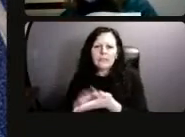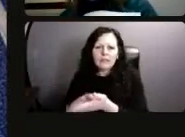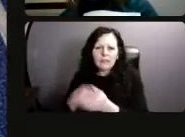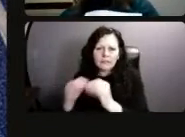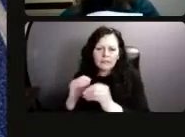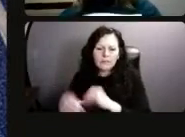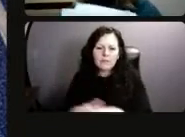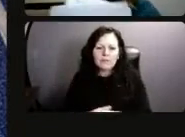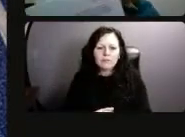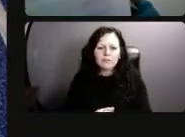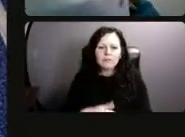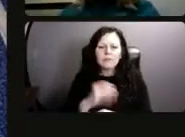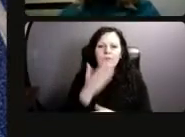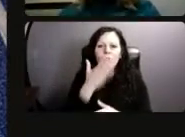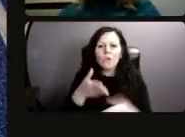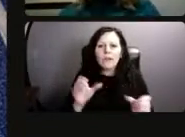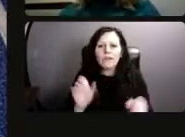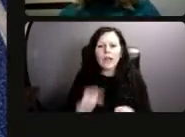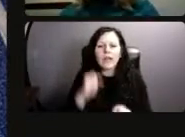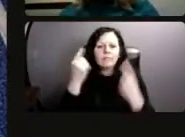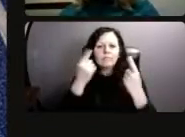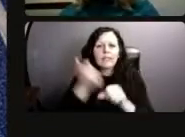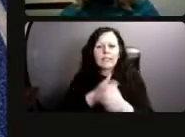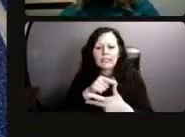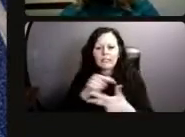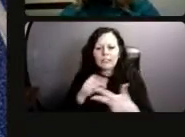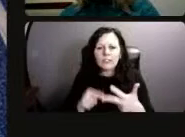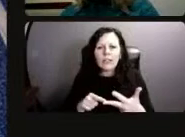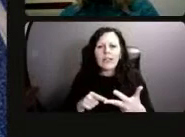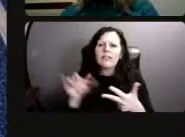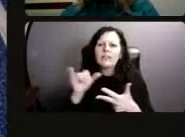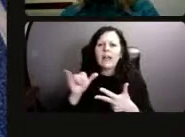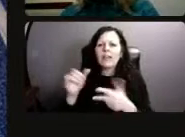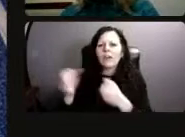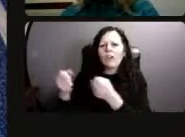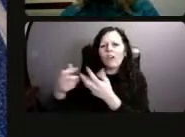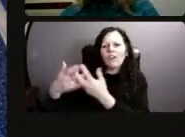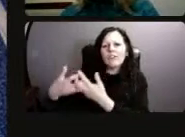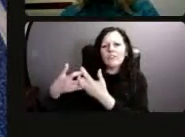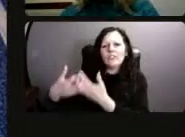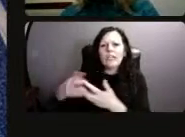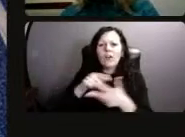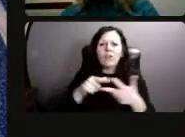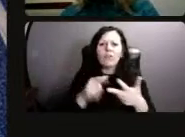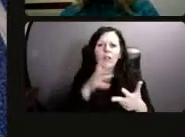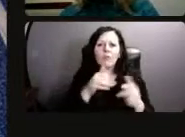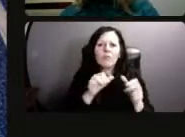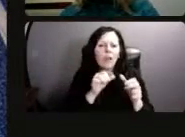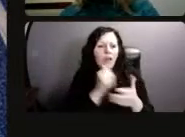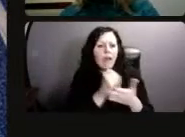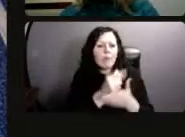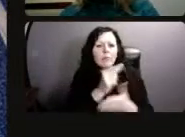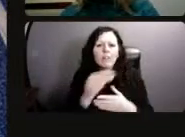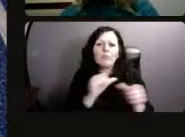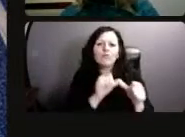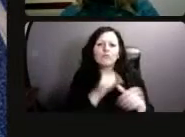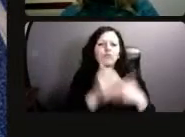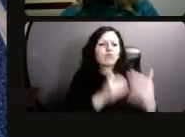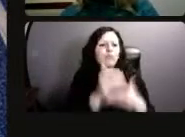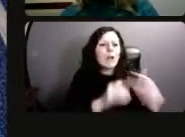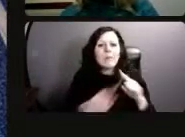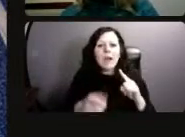INFORMATION TECHNOLOGY AND